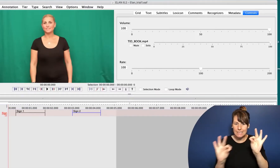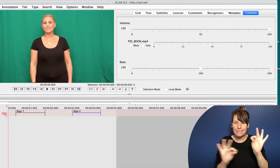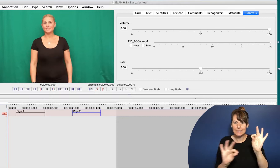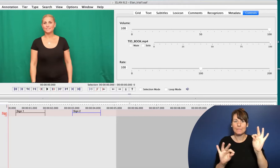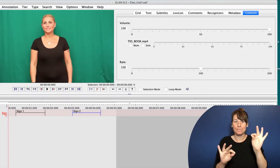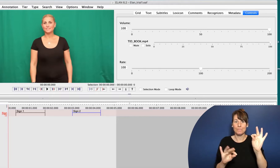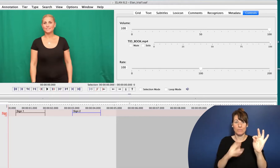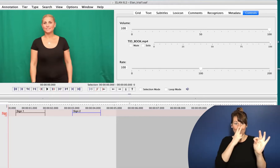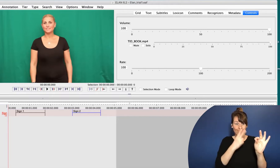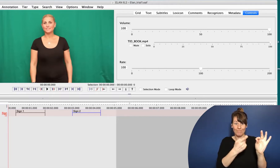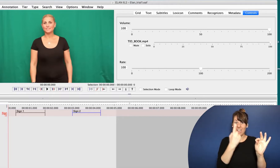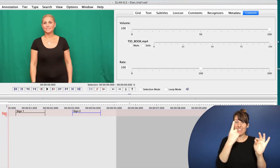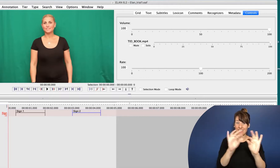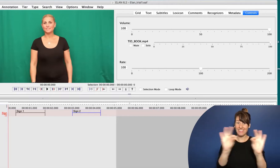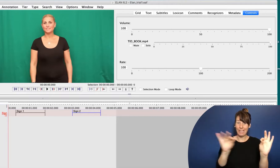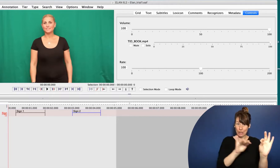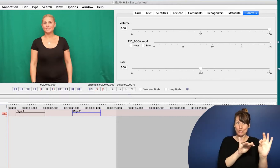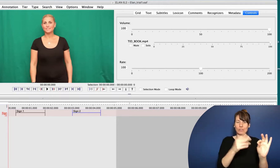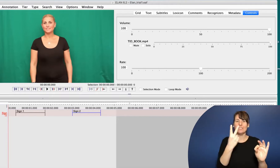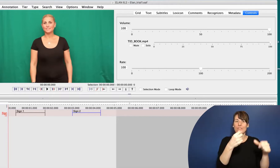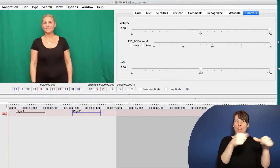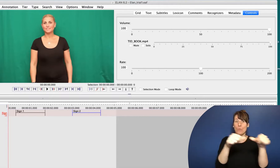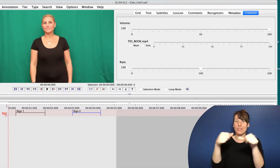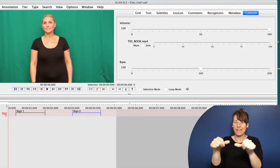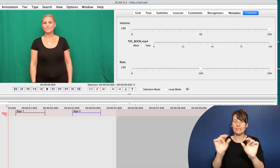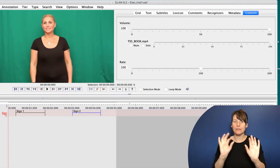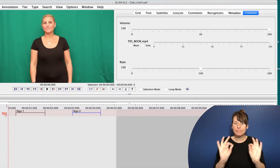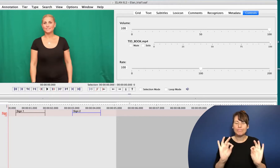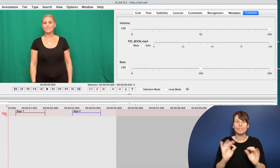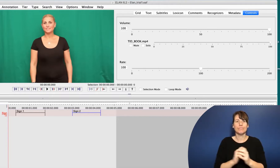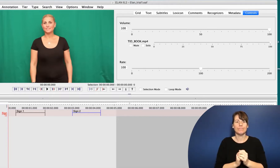Now I have created one tier with two annotations.